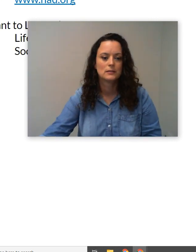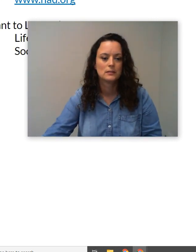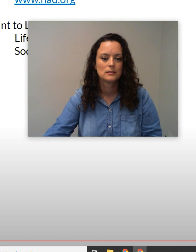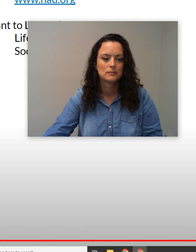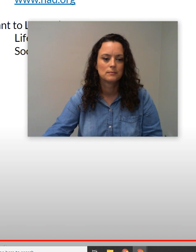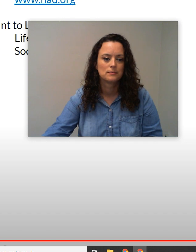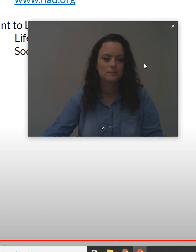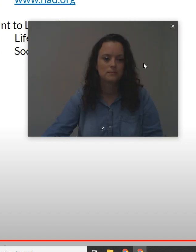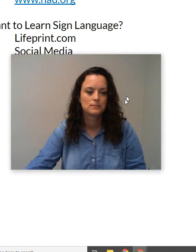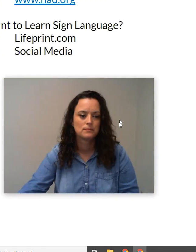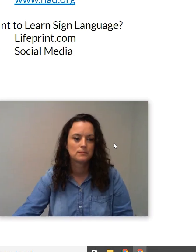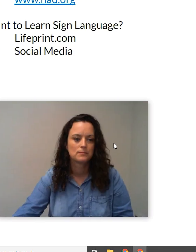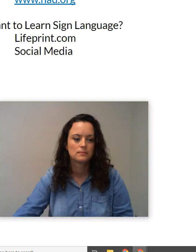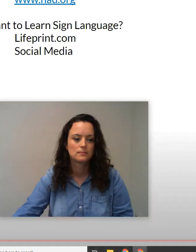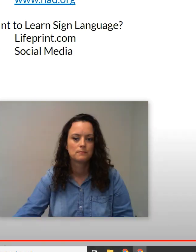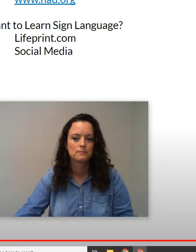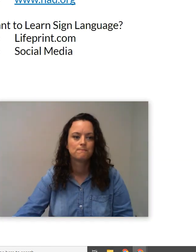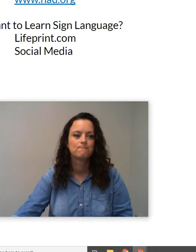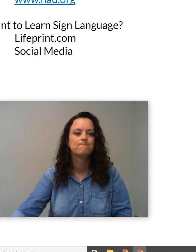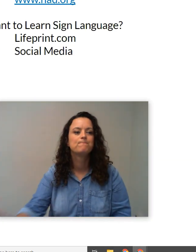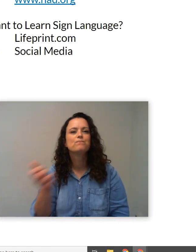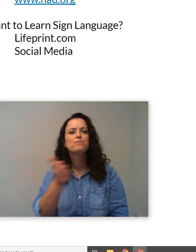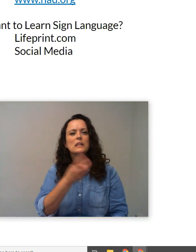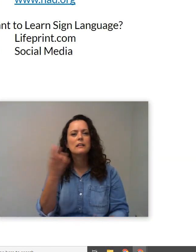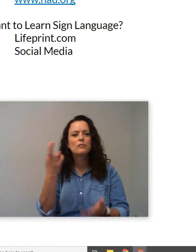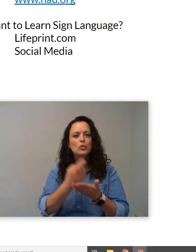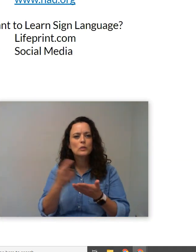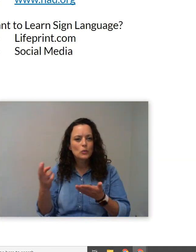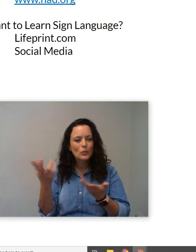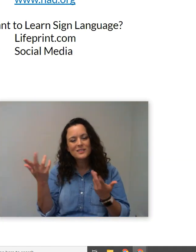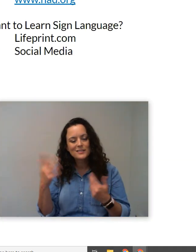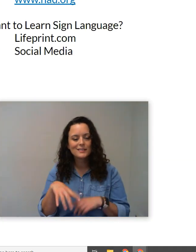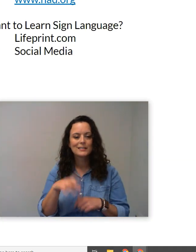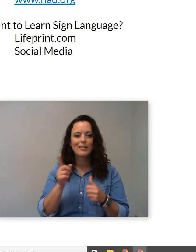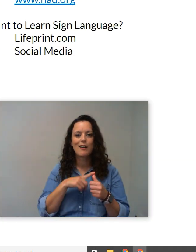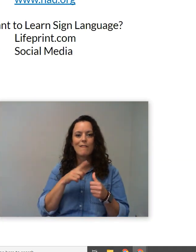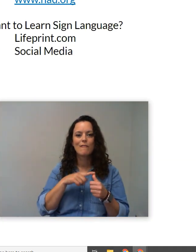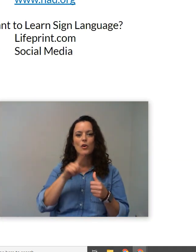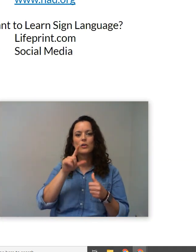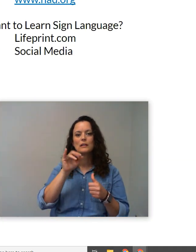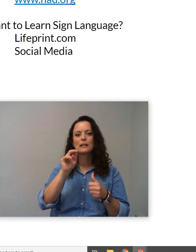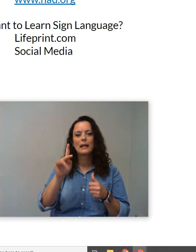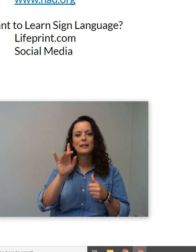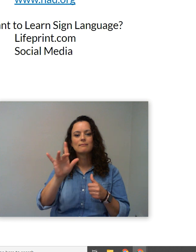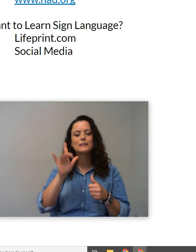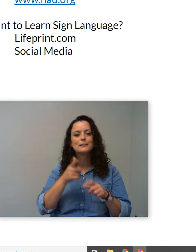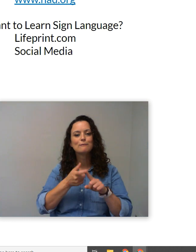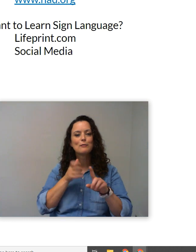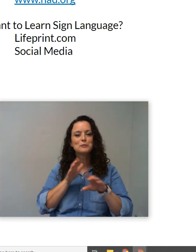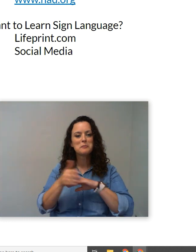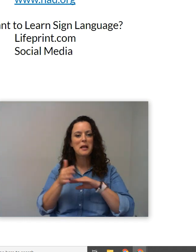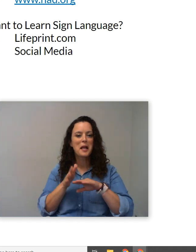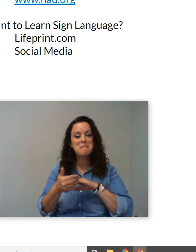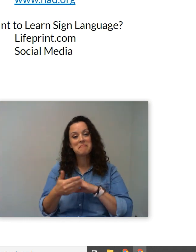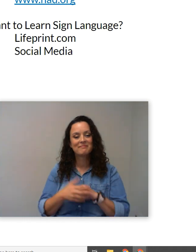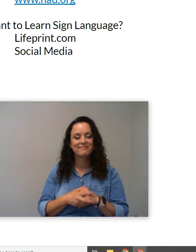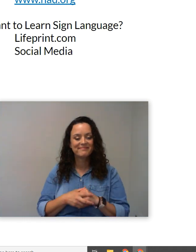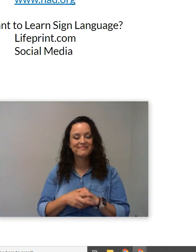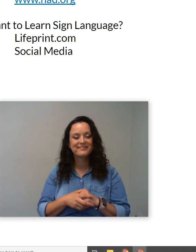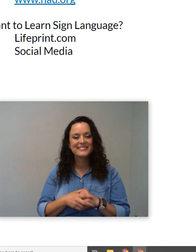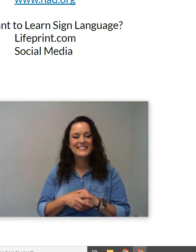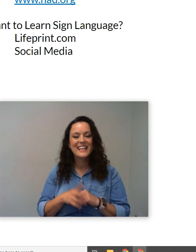here's just uh some few resources the first link is from jamaica but um good information